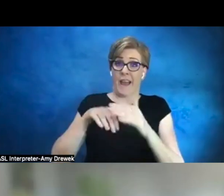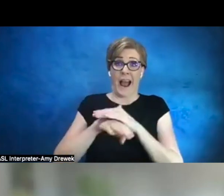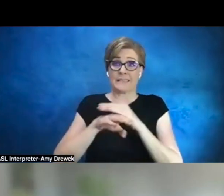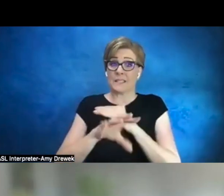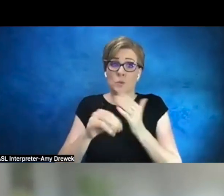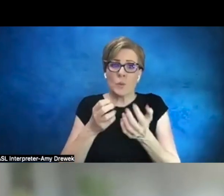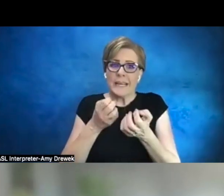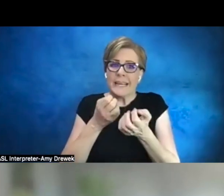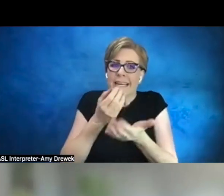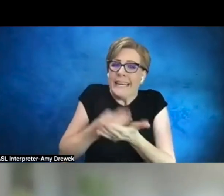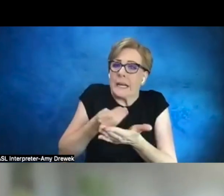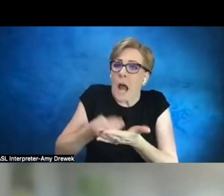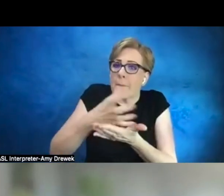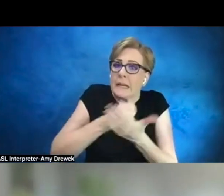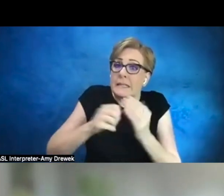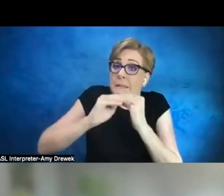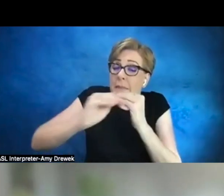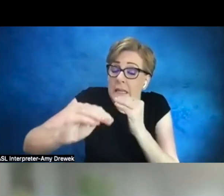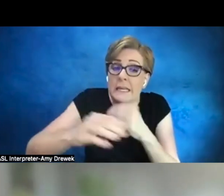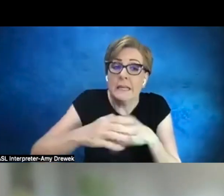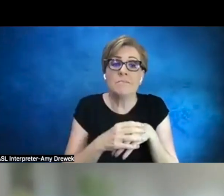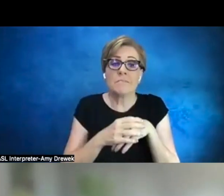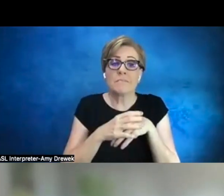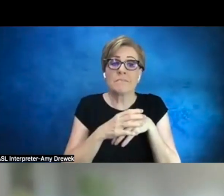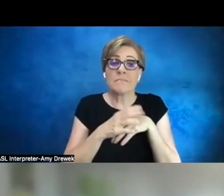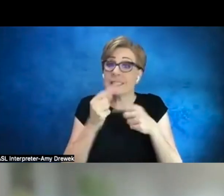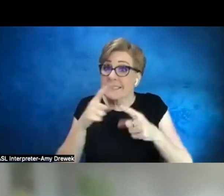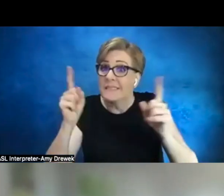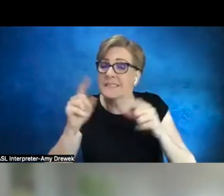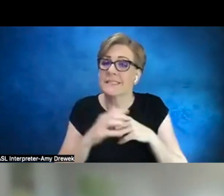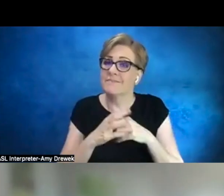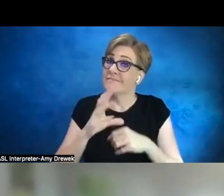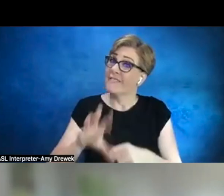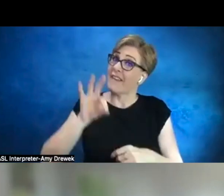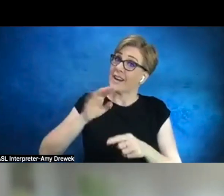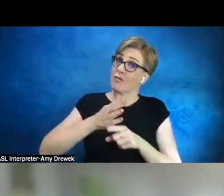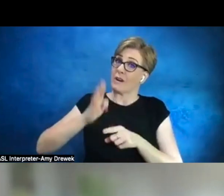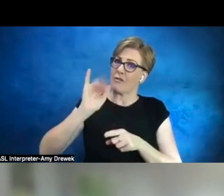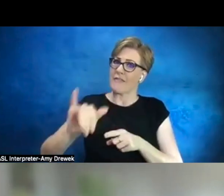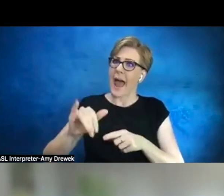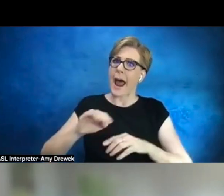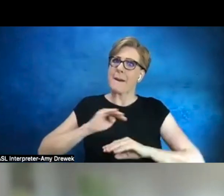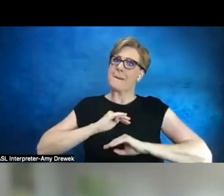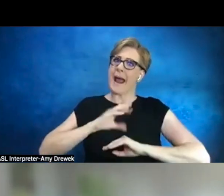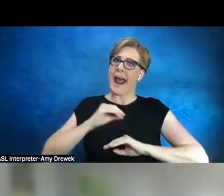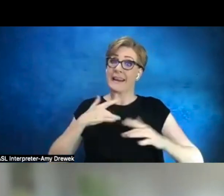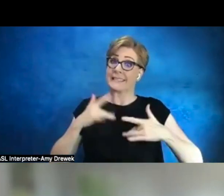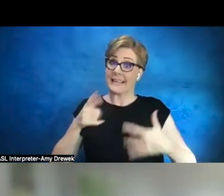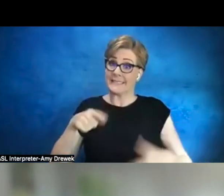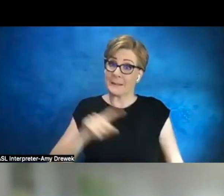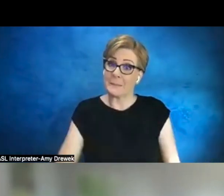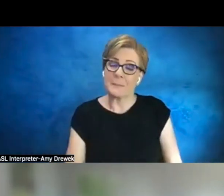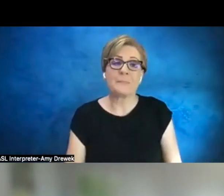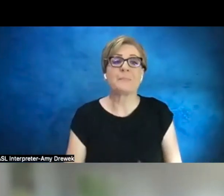profession that fulfills and excites them. And I'm going to move on,